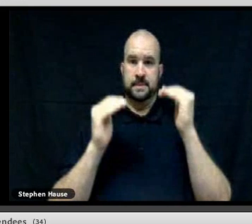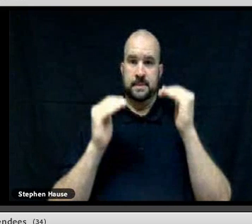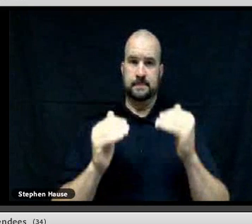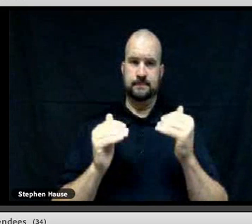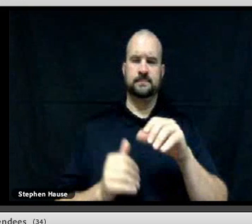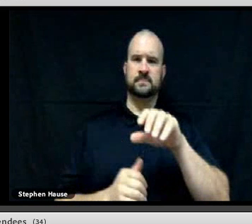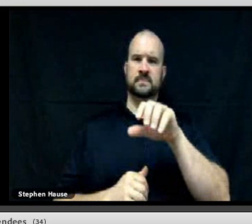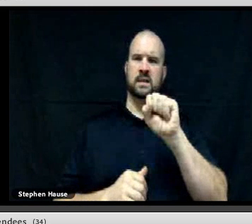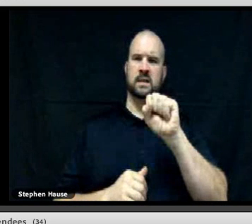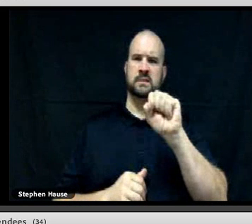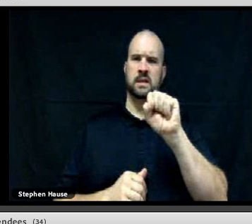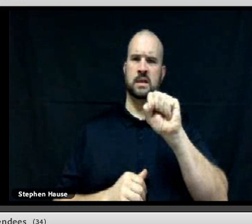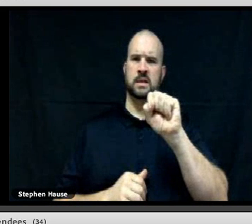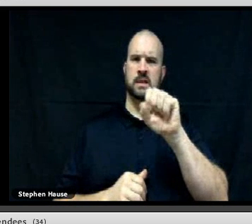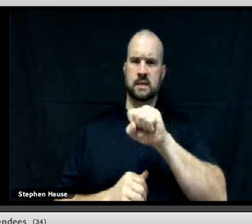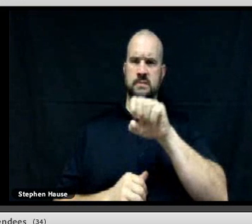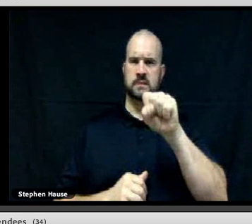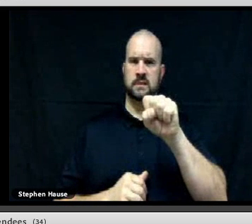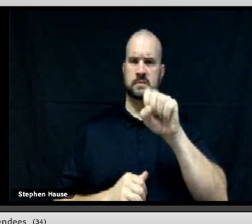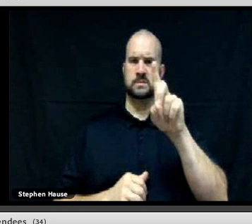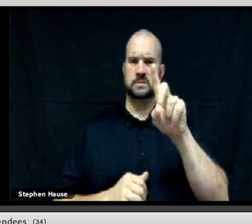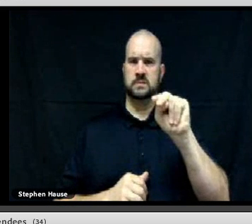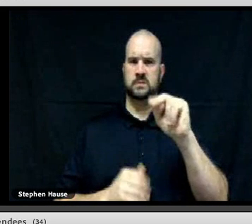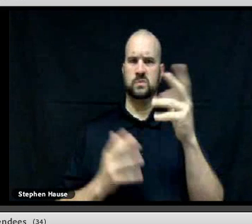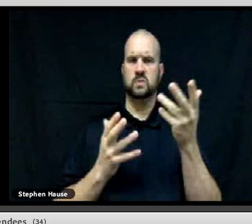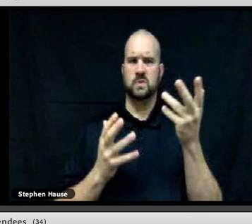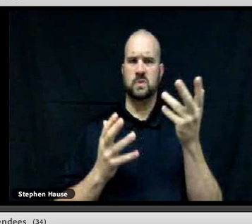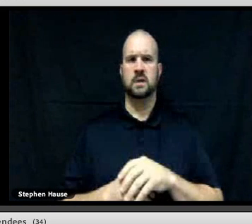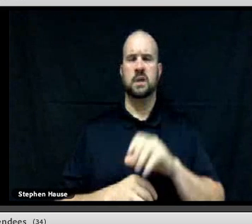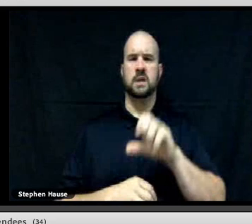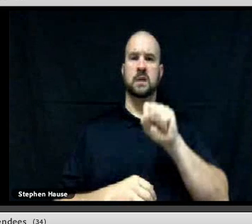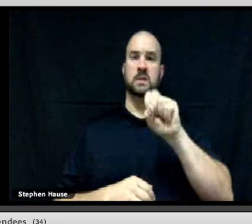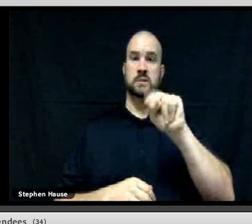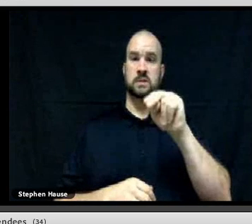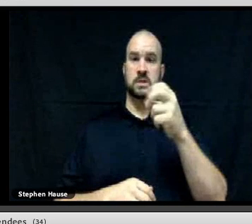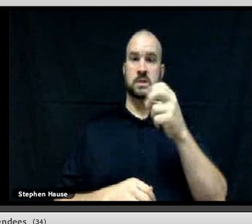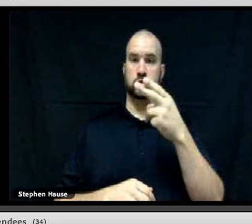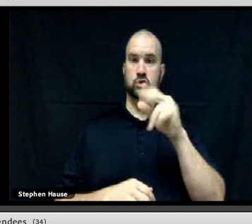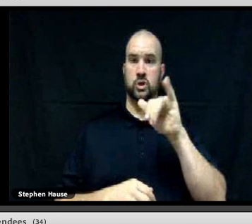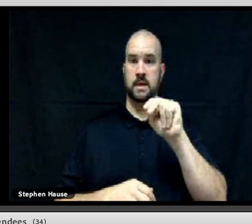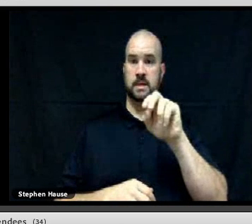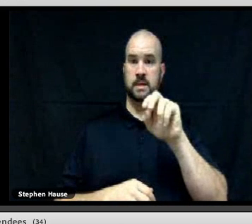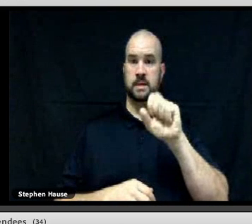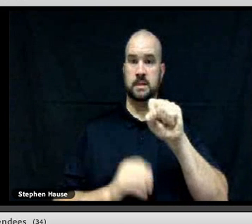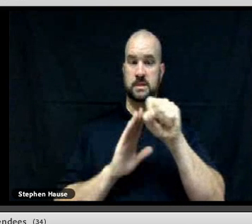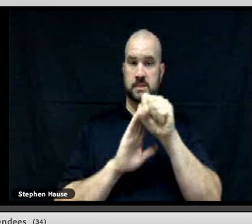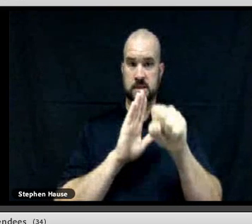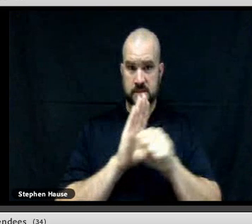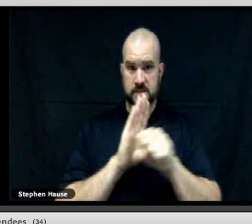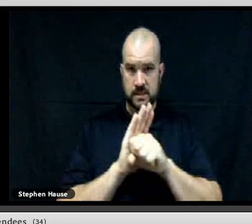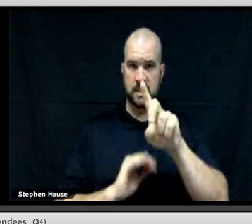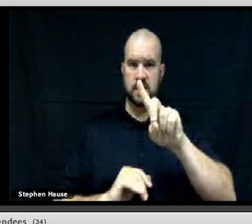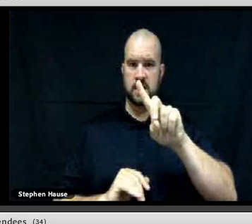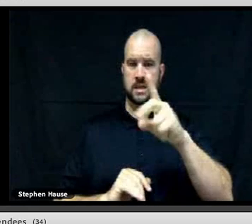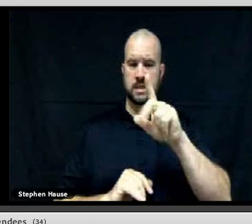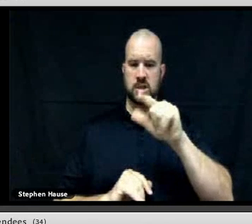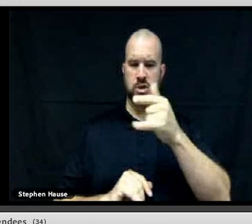So, SSDN stands for the Sunshine State Digital Network. Um, and it is the DPLA service hub for the State of Florida.